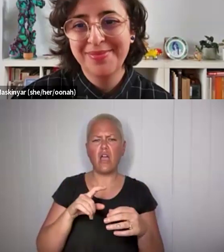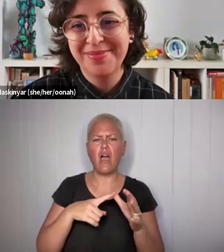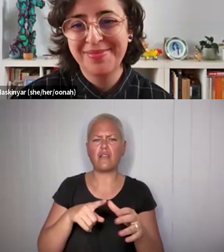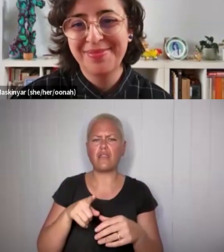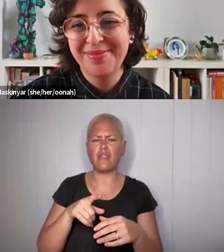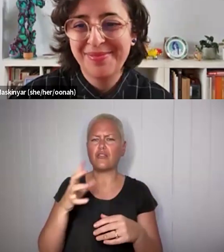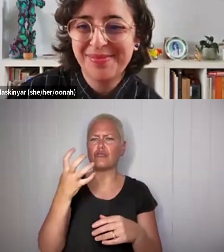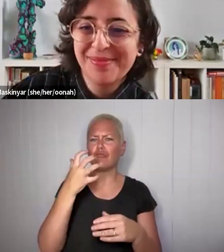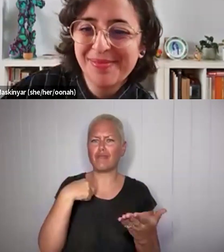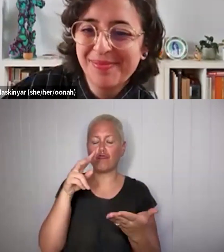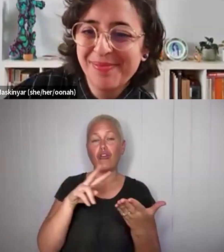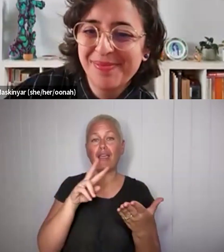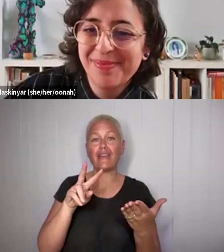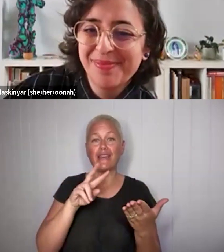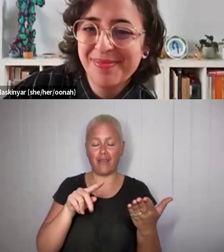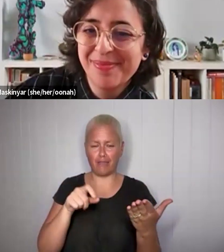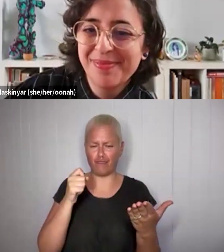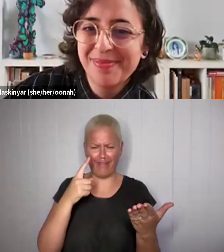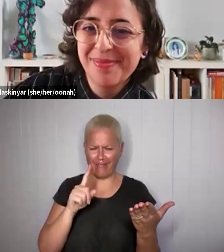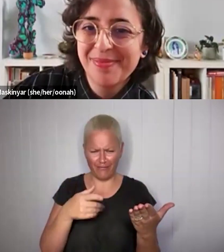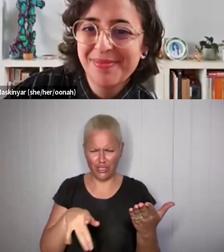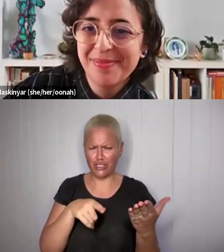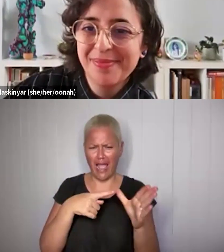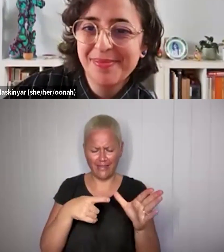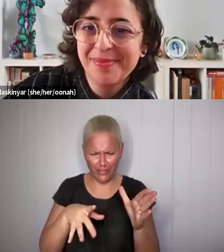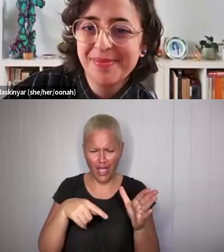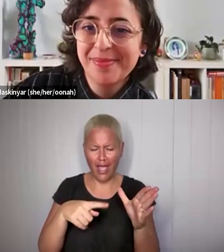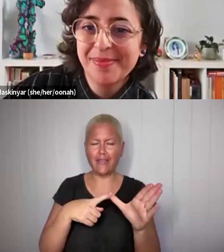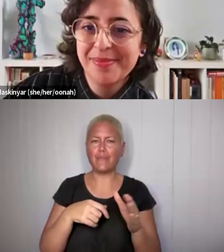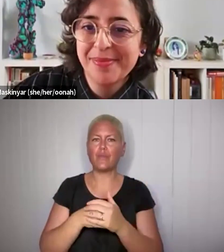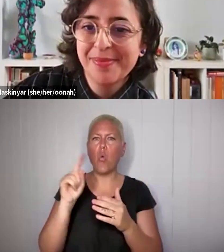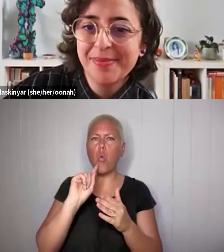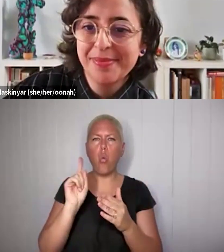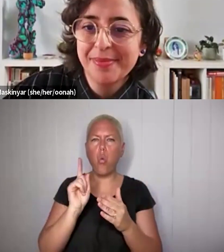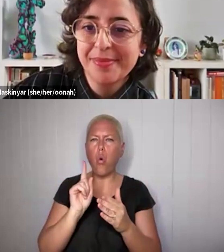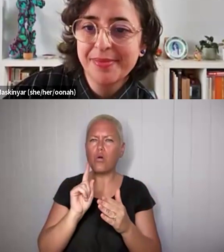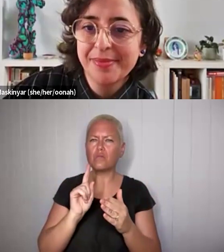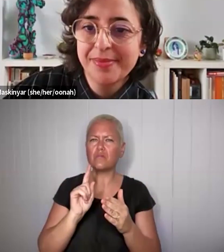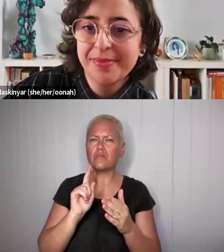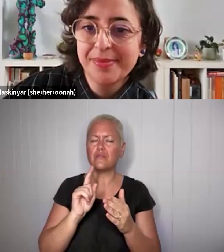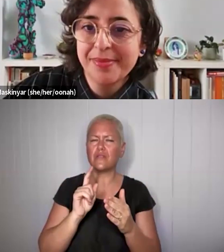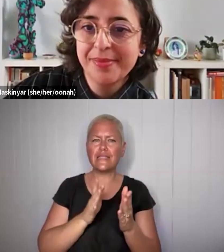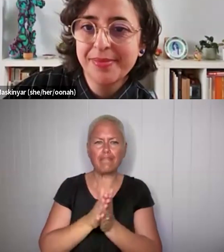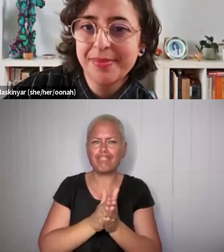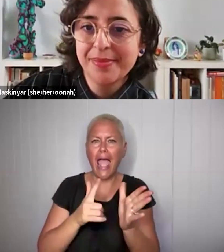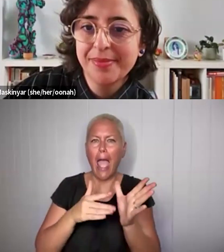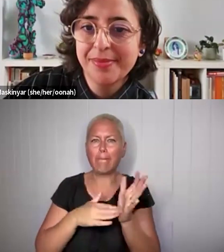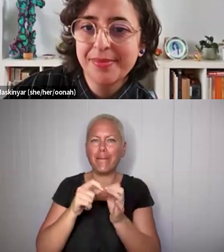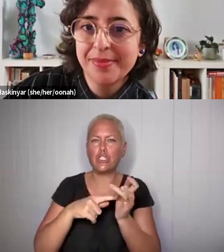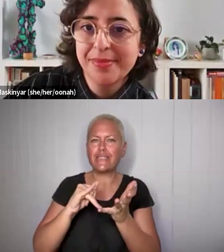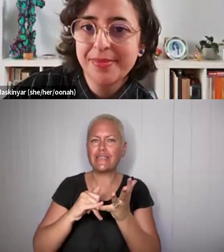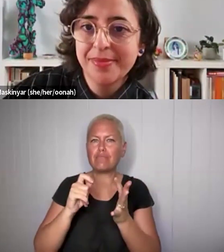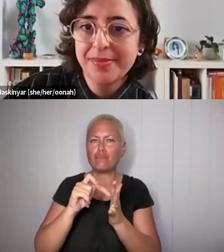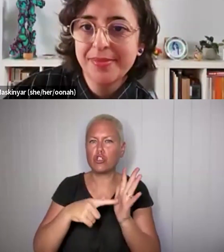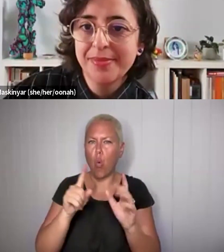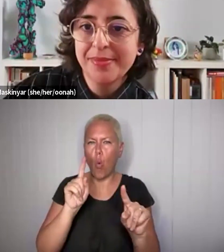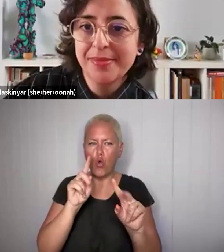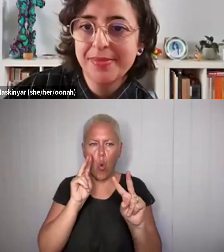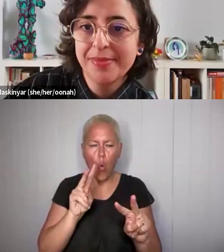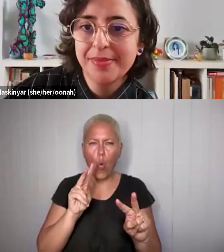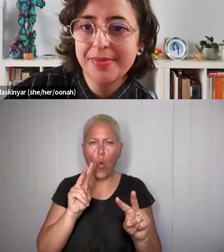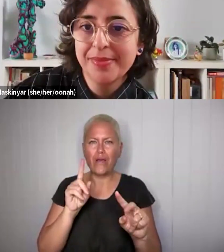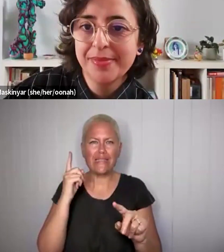realising things have been answered. What is an ambitious project feel, look, sound like?